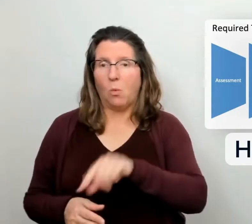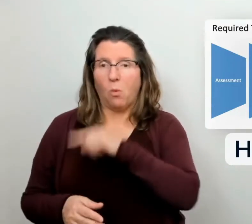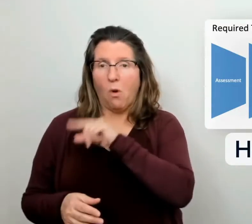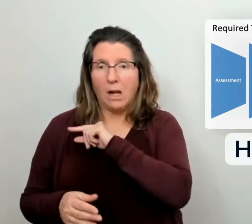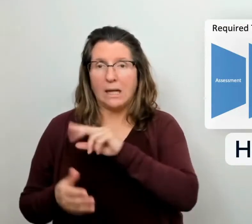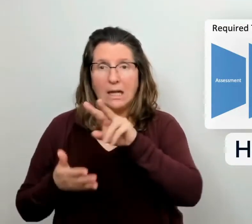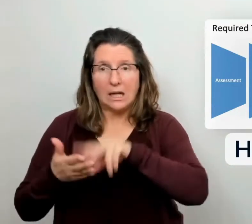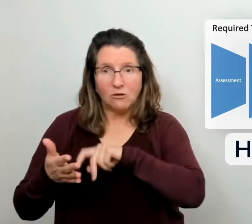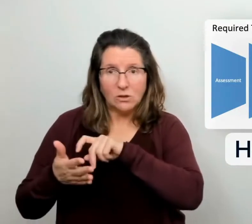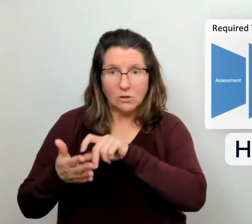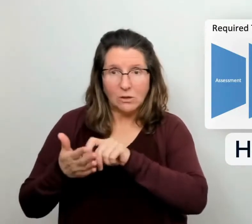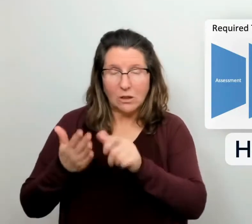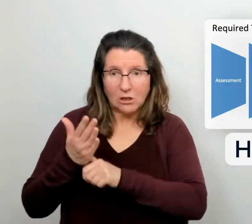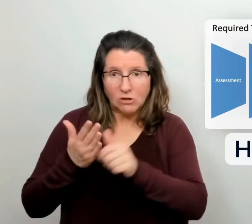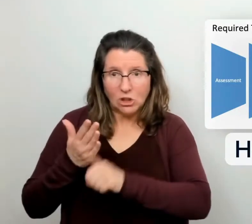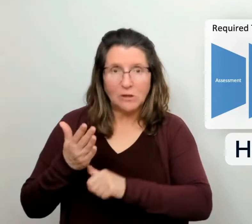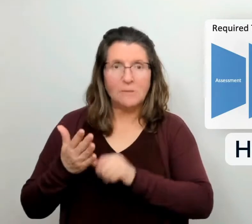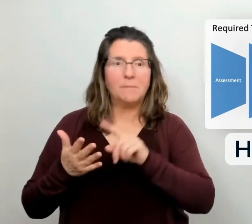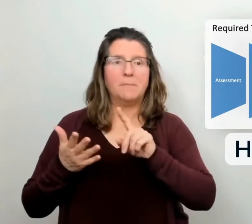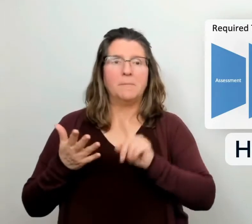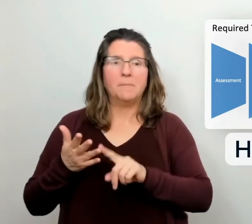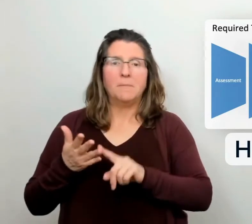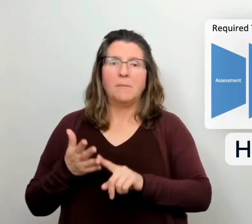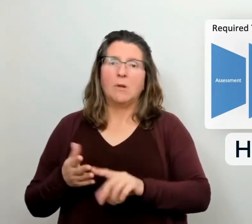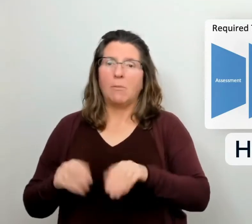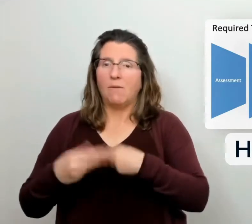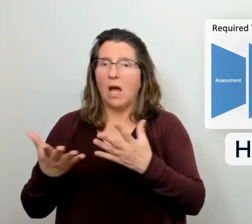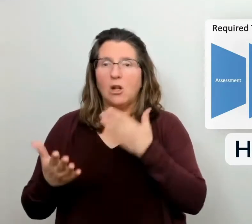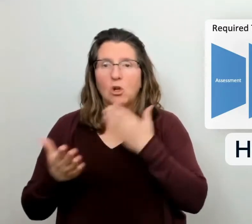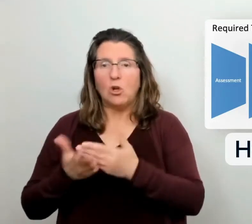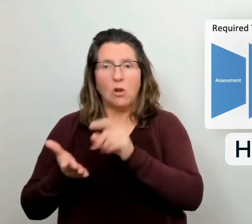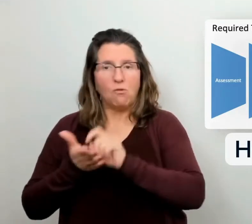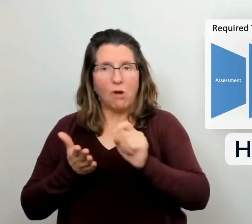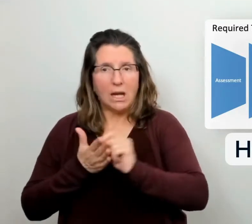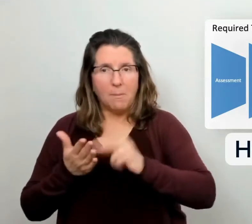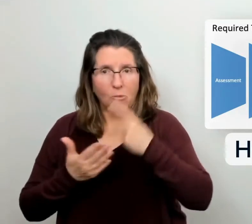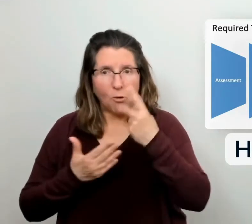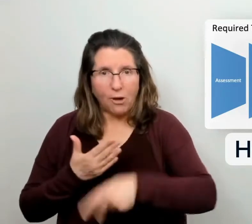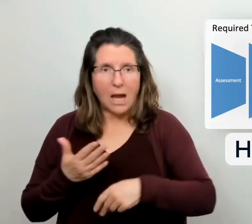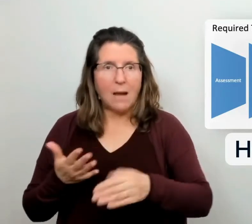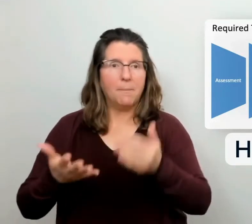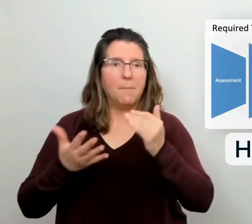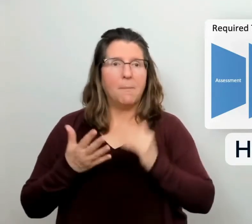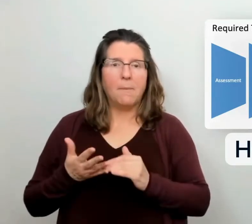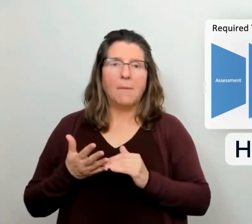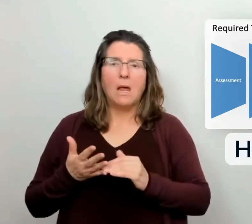Selecting quality literature. Developing a quality writing program.